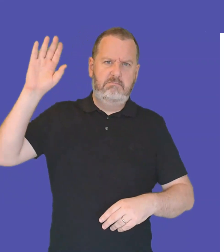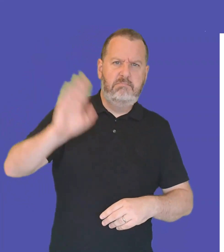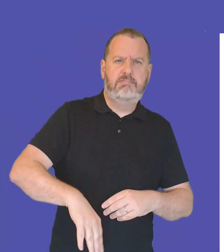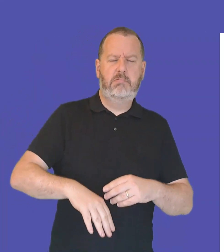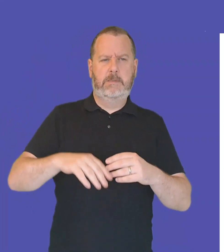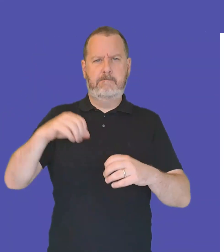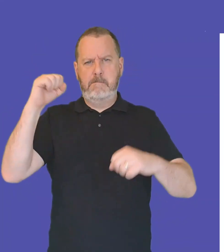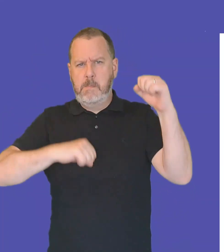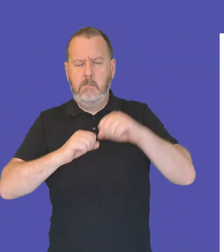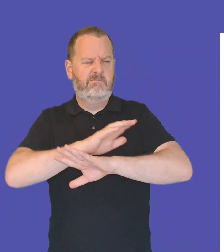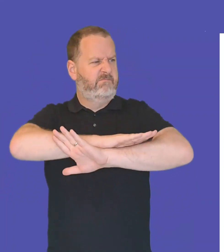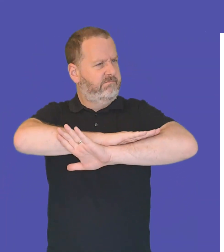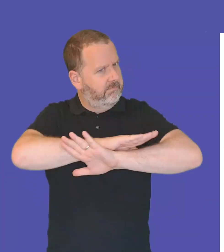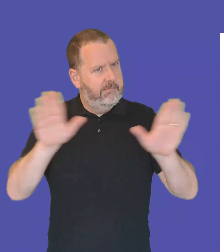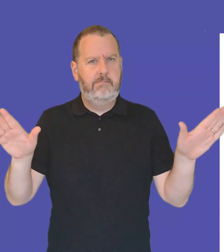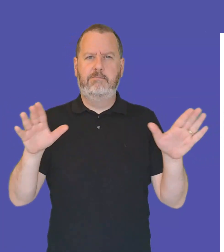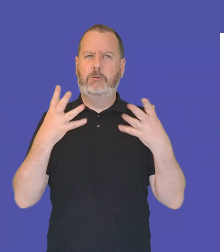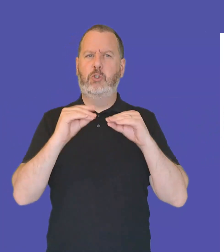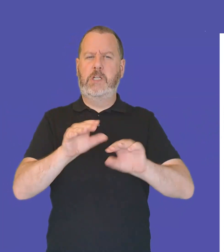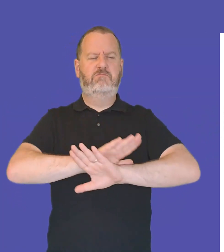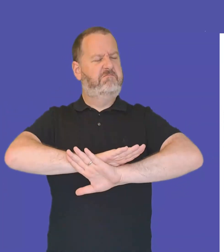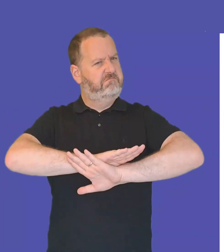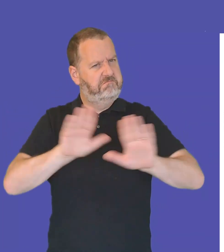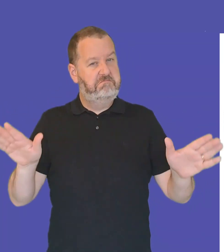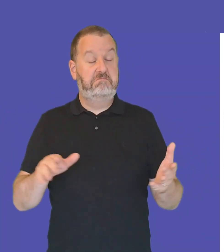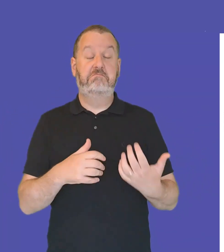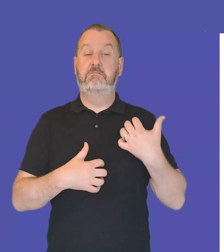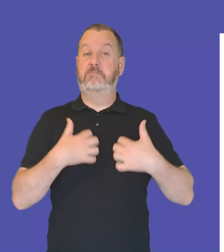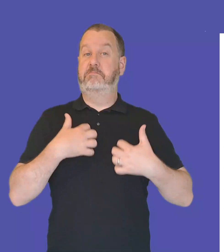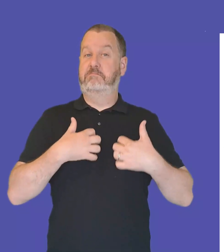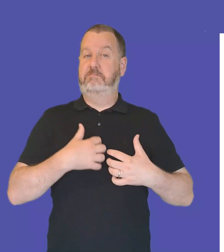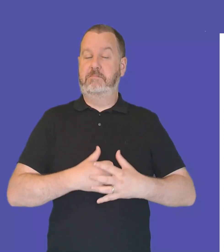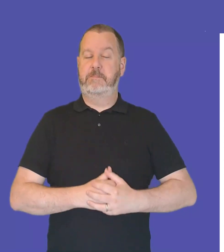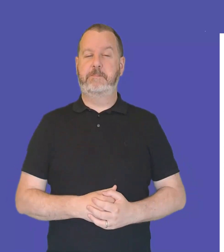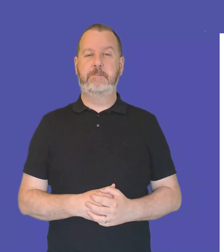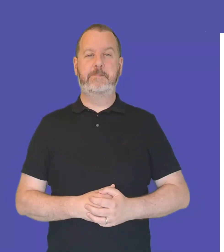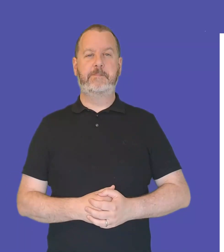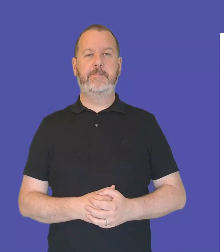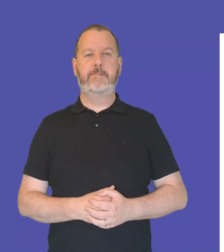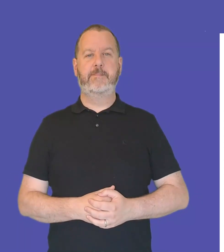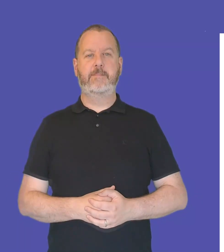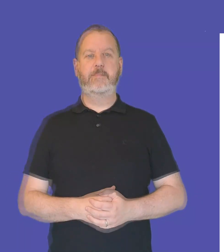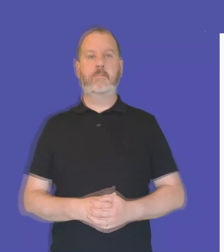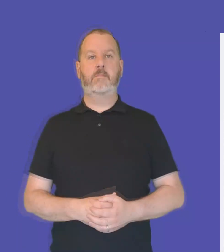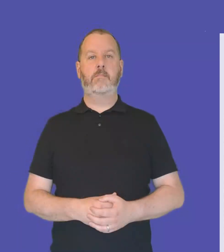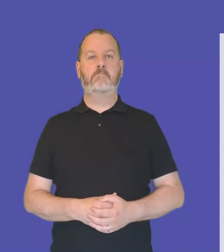that physical punishment should never be used with Deaf children.